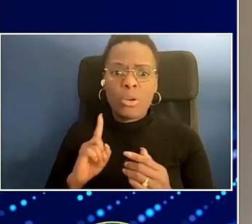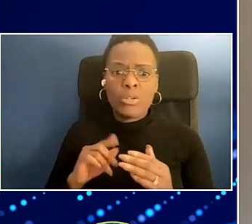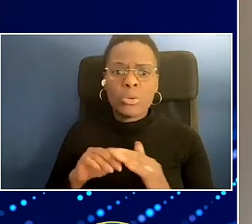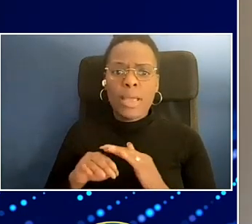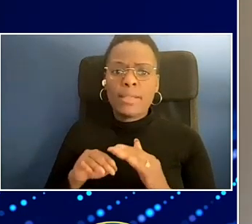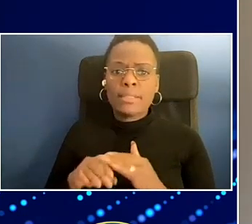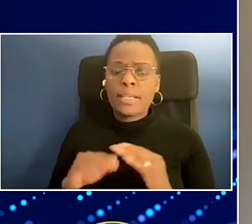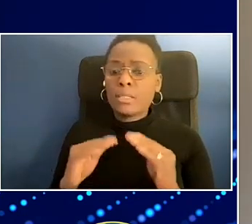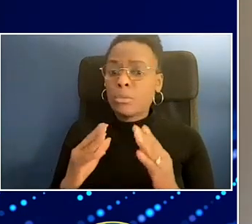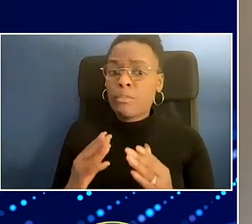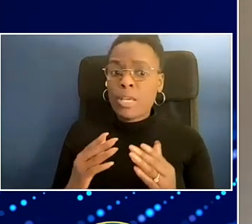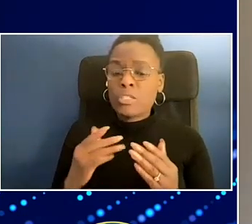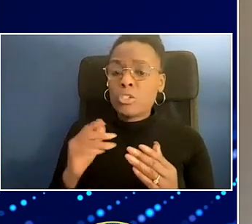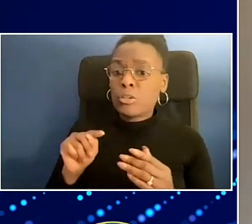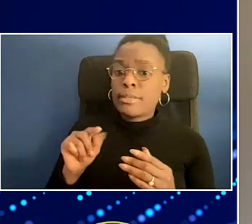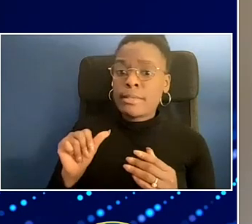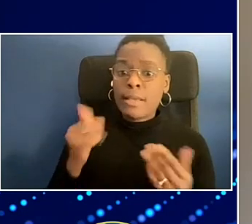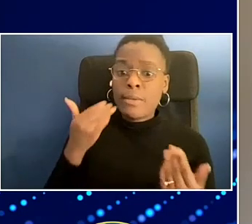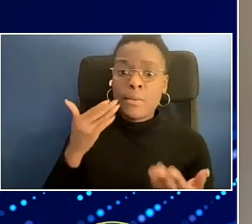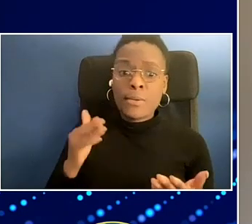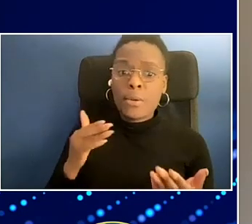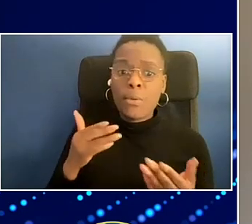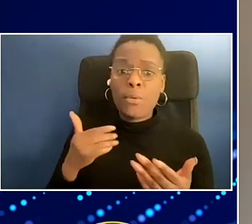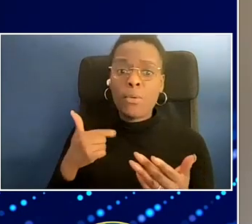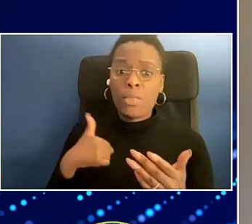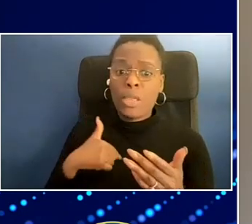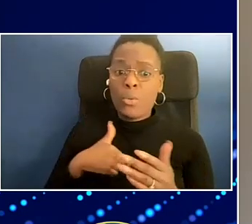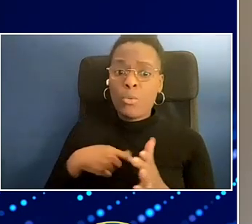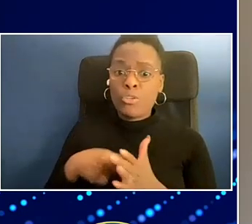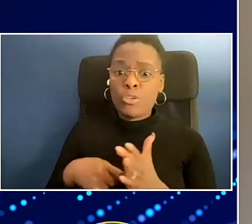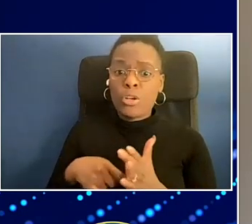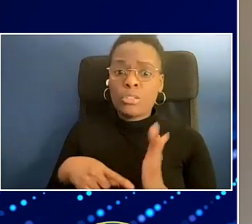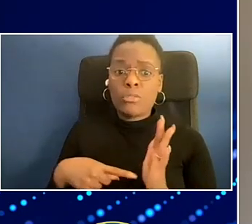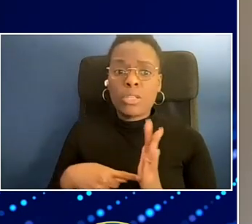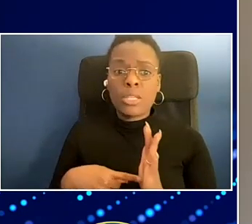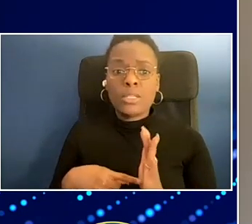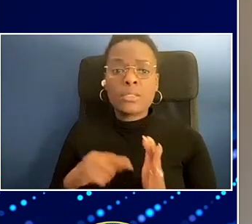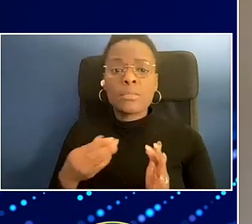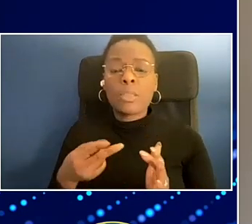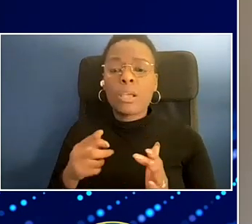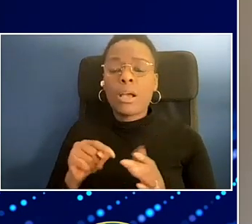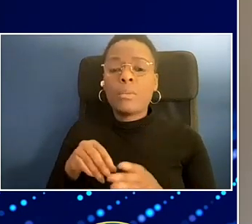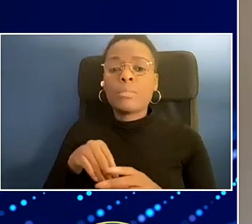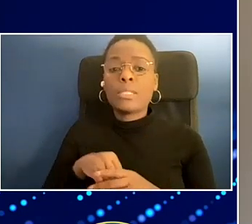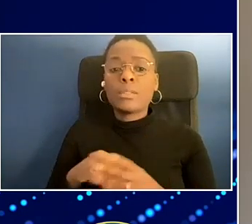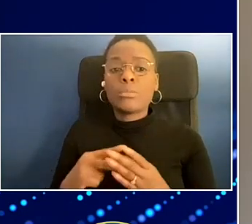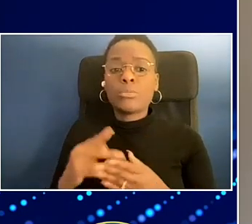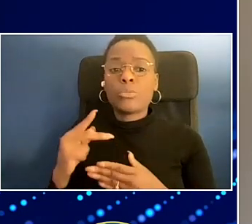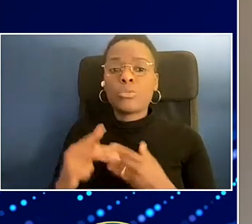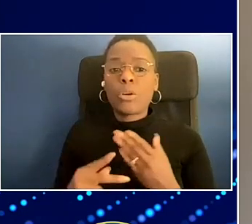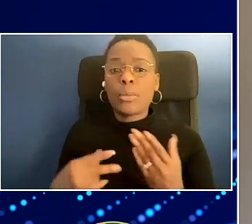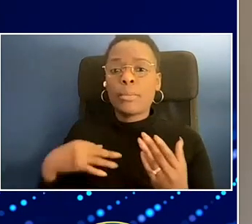A shift to an opt-in program would be beneficial for students across the country, because they would no longer be automatically charged for material that